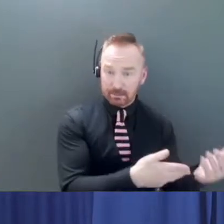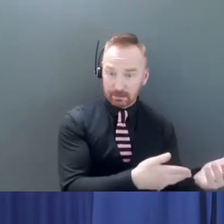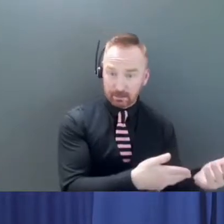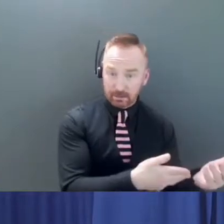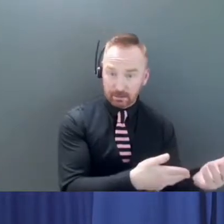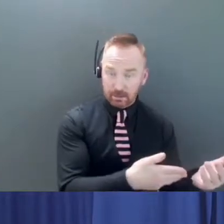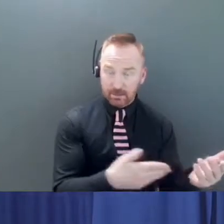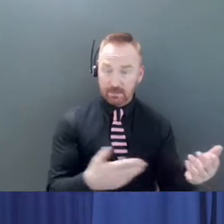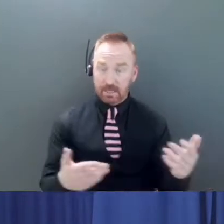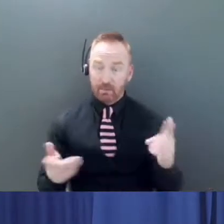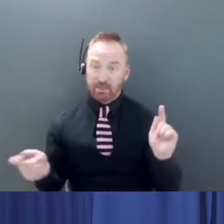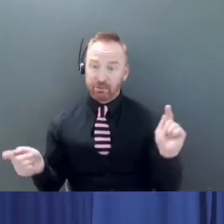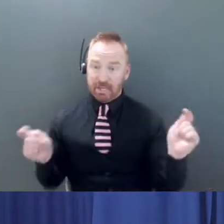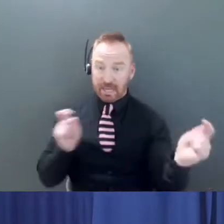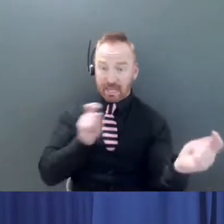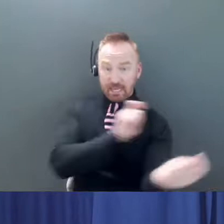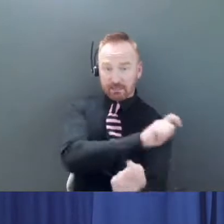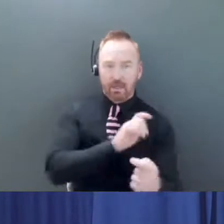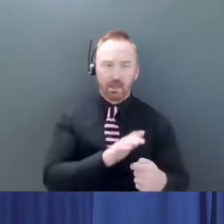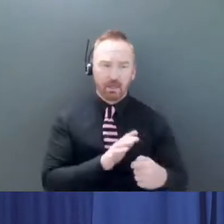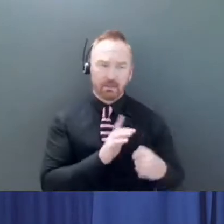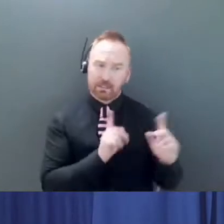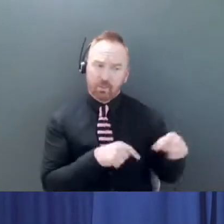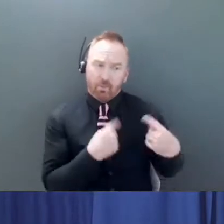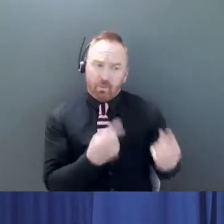We know and we have seen sort of really, you know, people by and